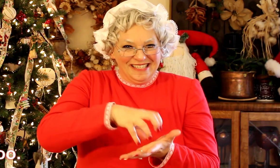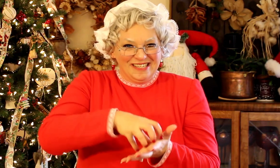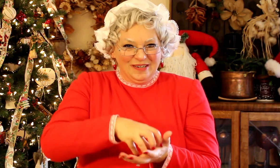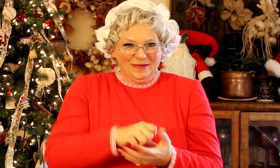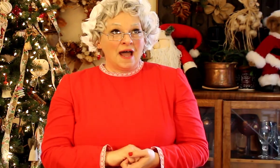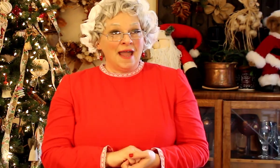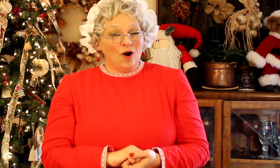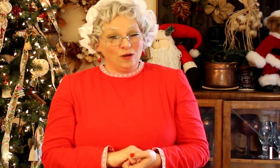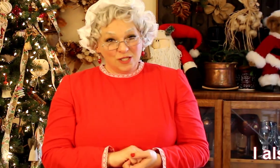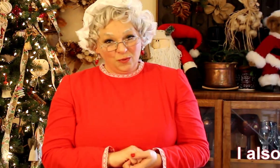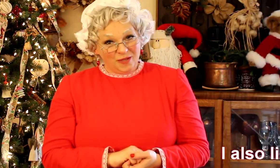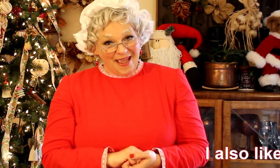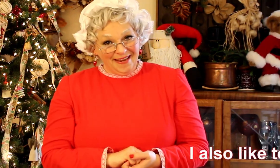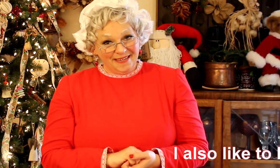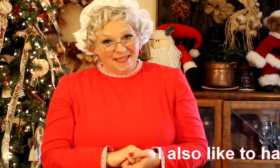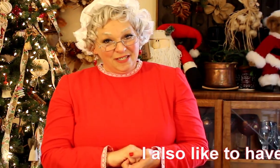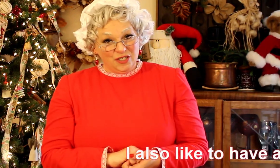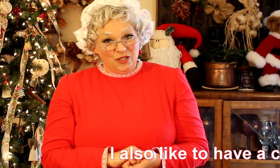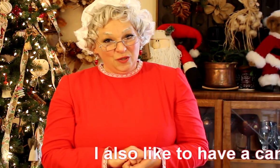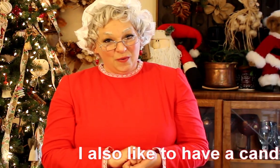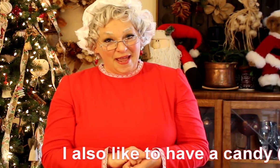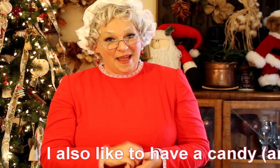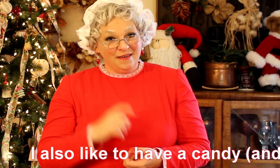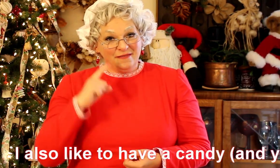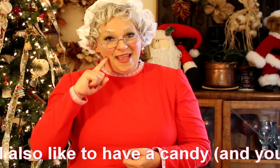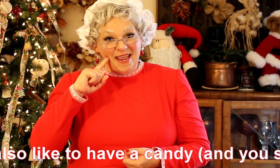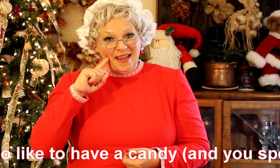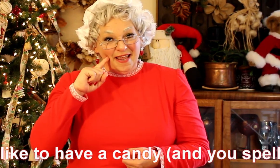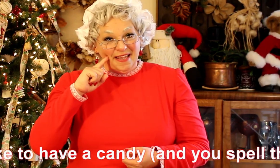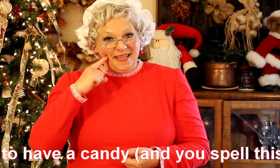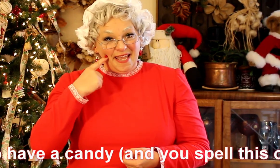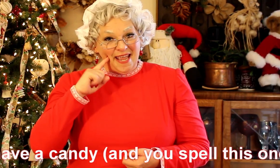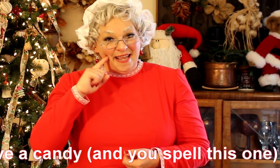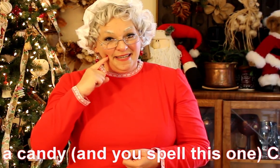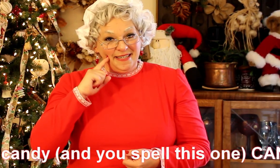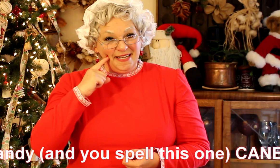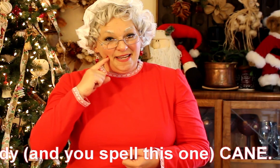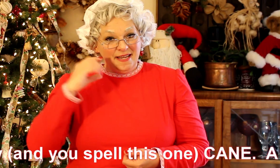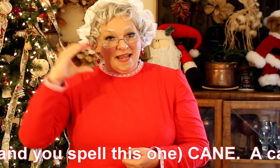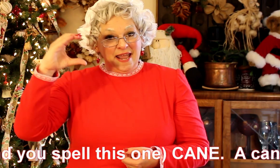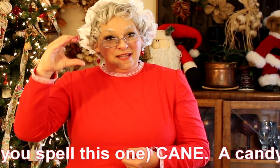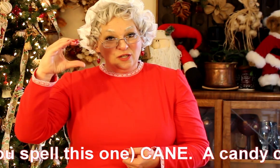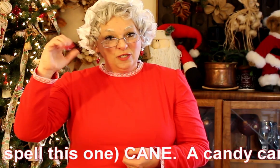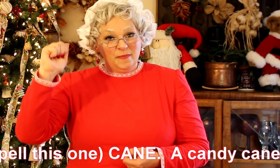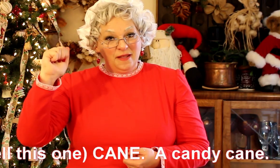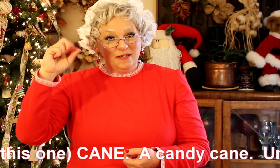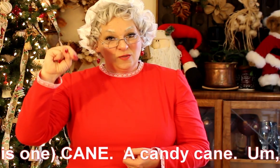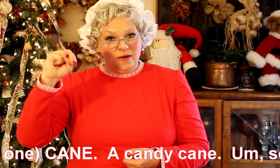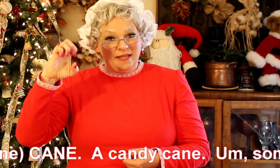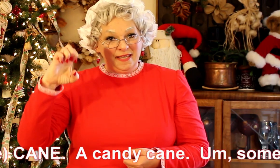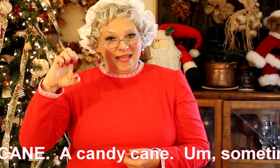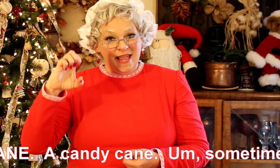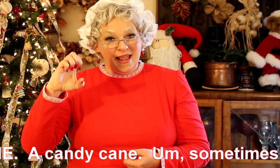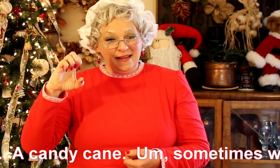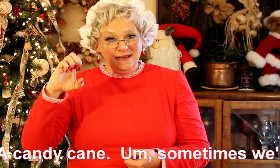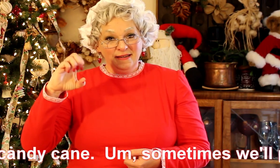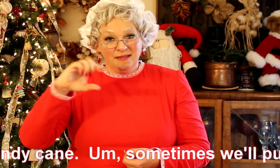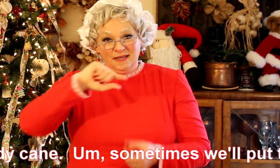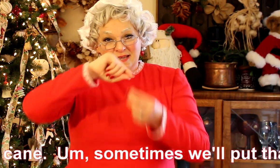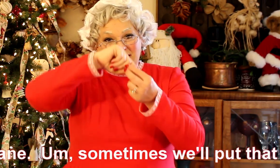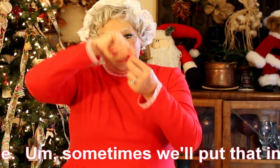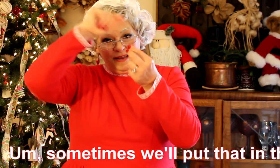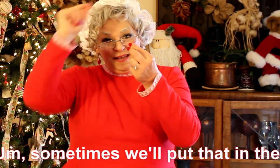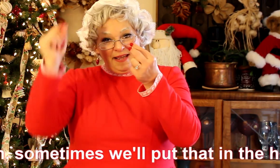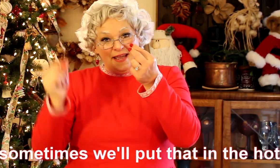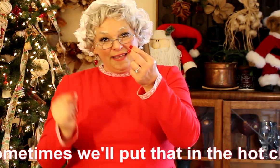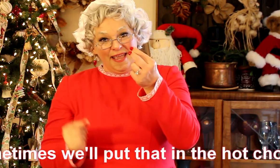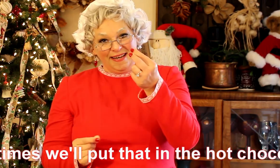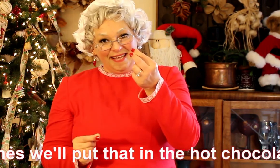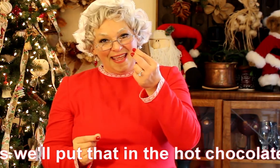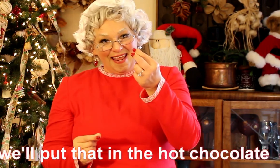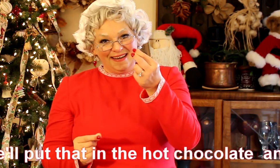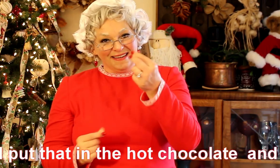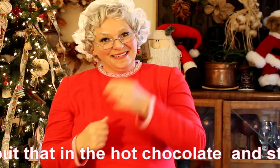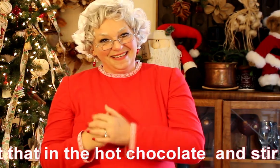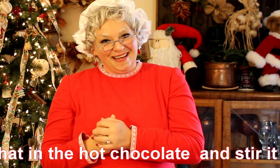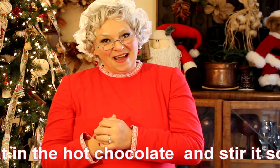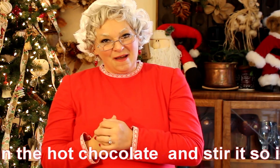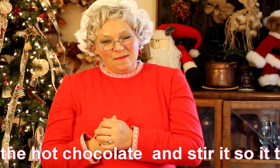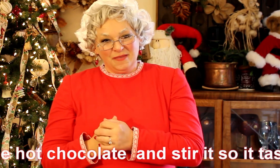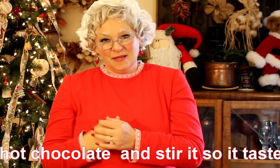too. I also like to have a candy (and you spell this one) C A N E. A candy cane. Um